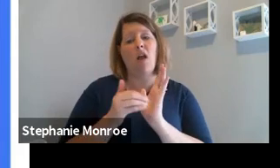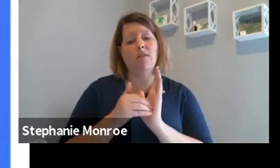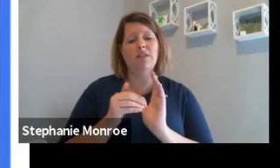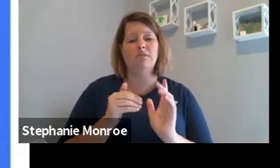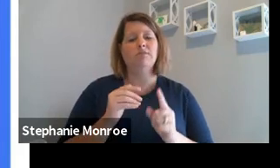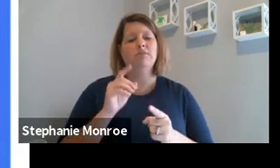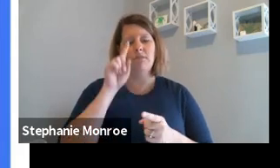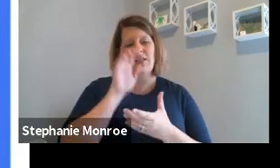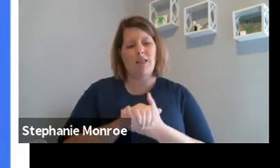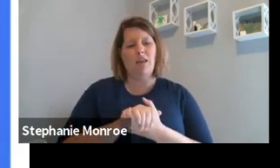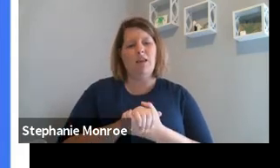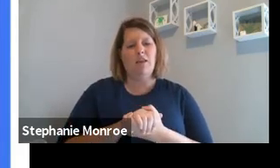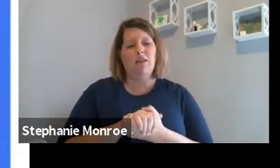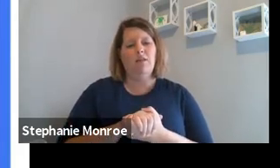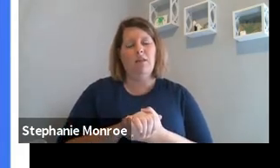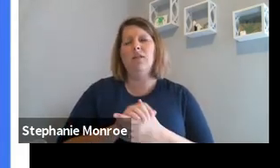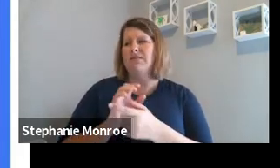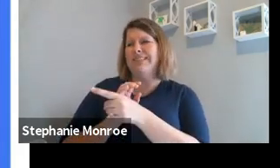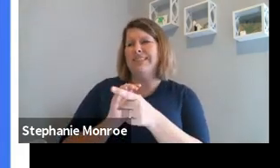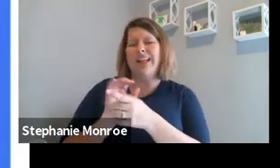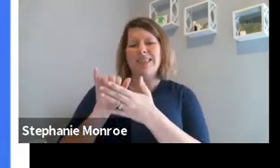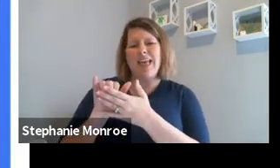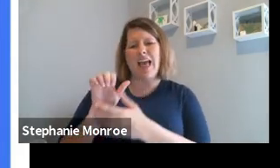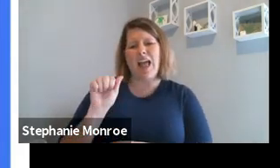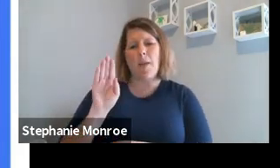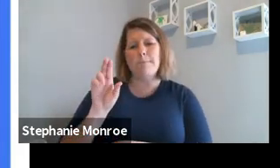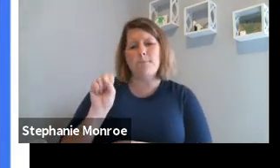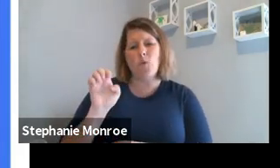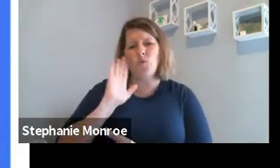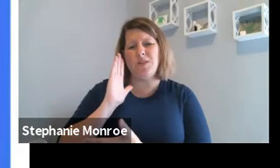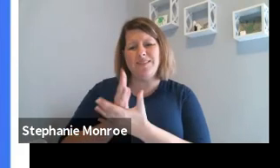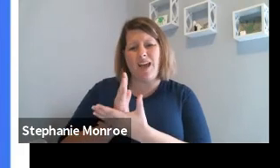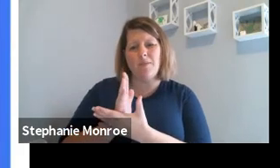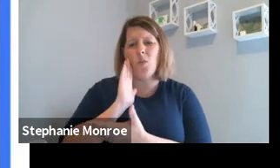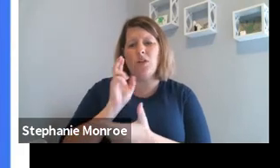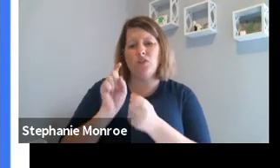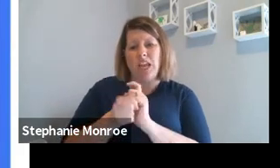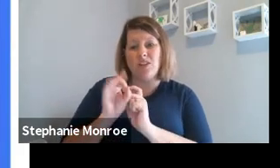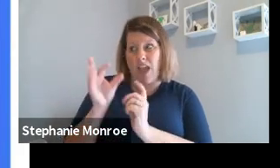that the batterer will change. They believe that if they obey and they behave in different